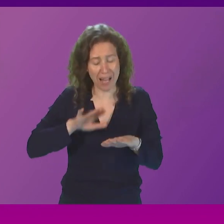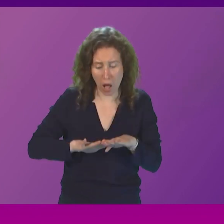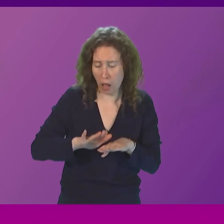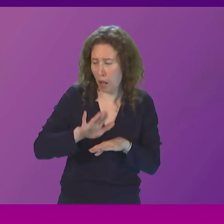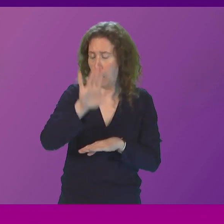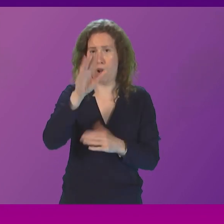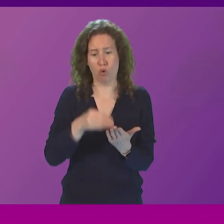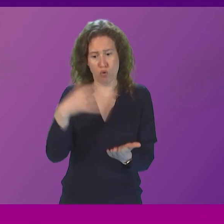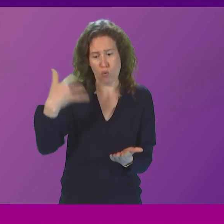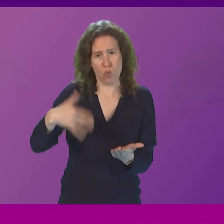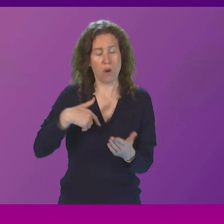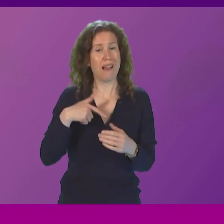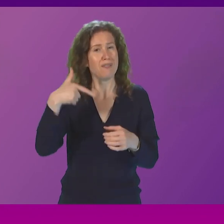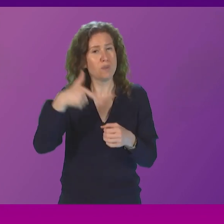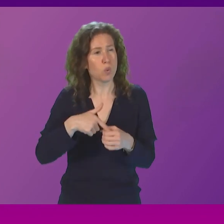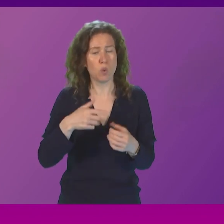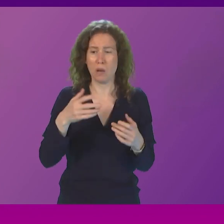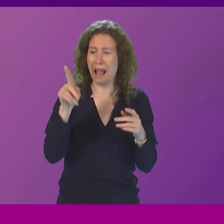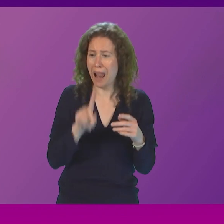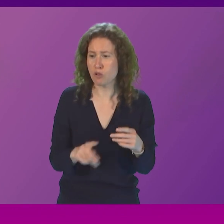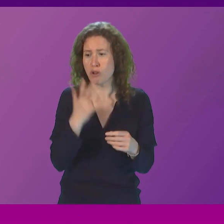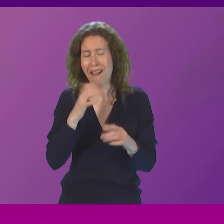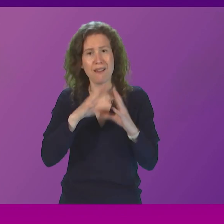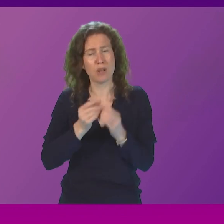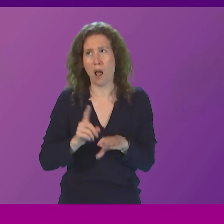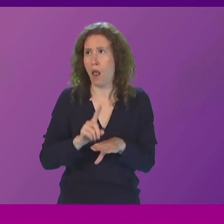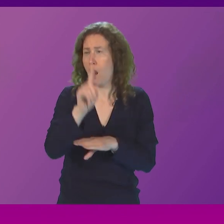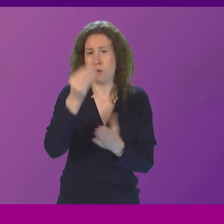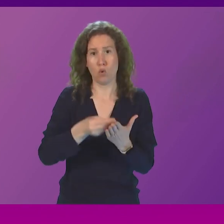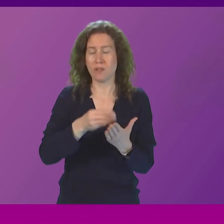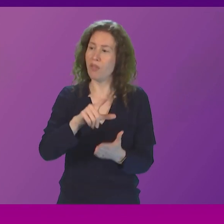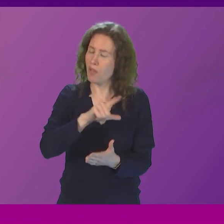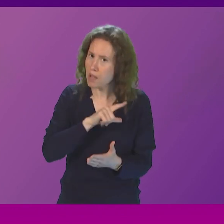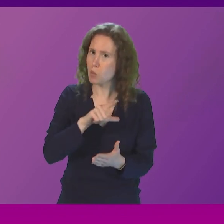a cost of living crisis, because of high inflation and because of high energy costs. That is why it is having to do that work.